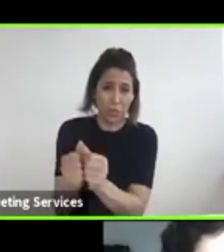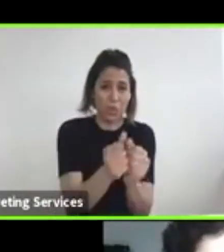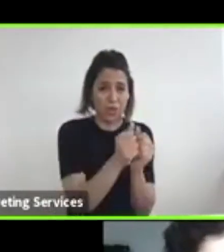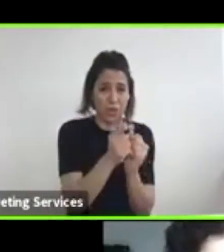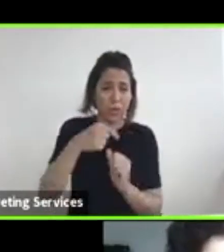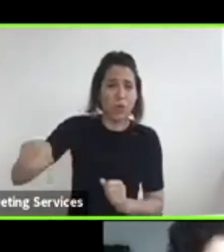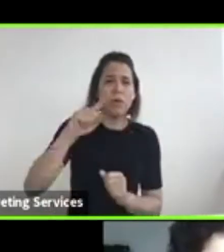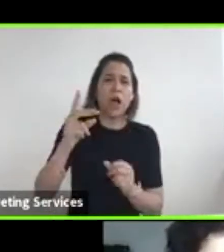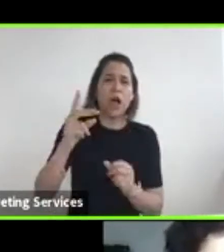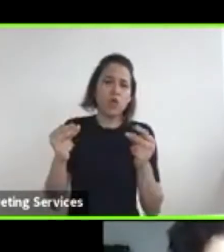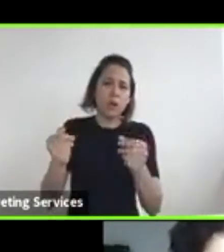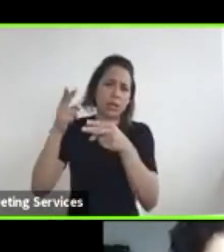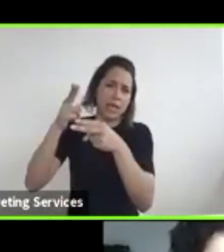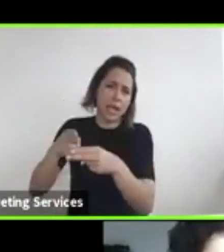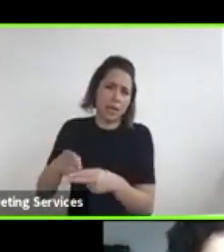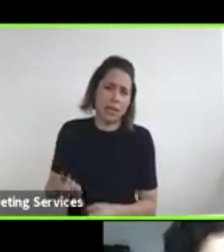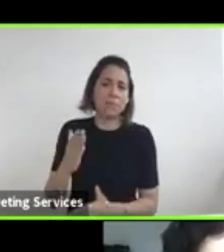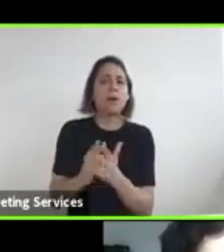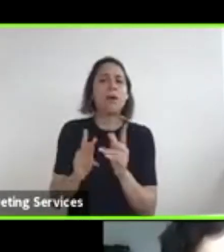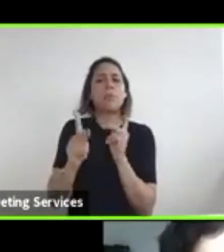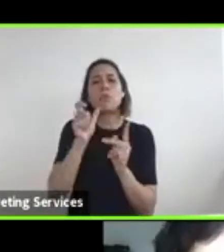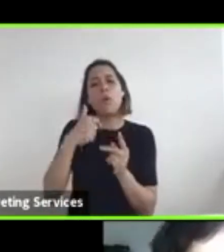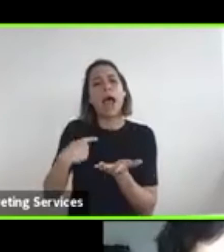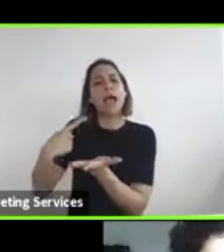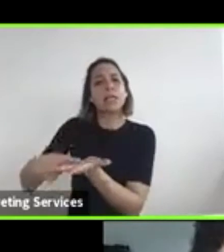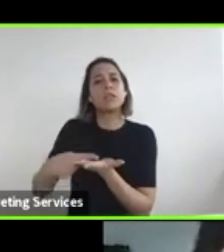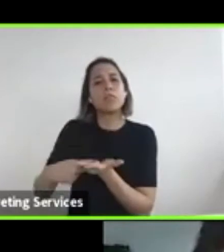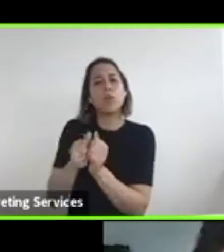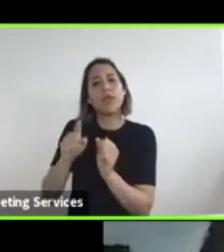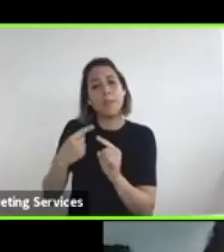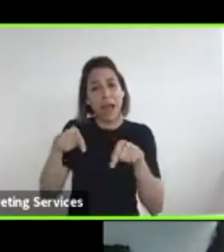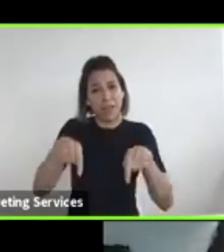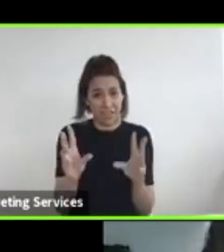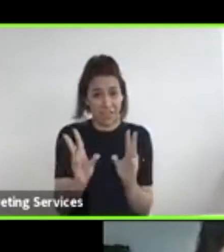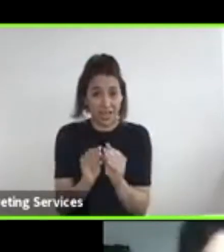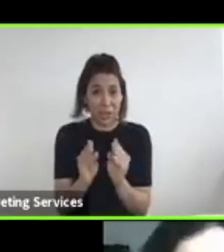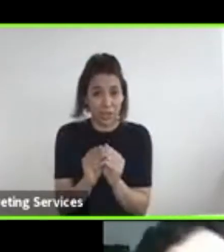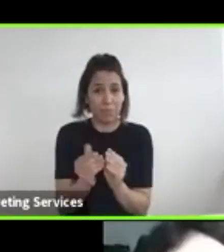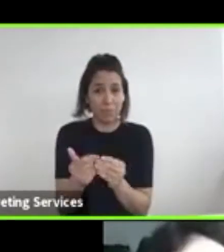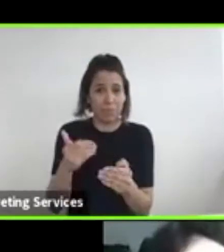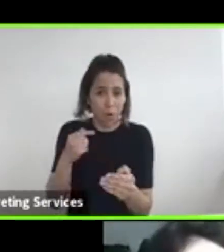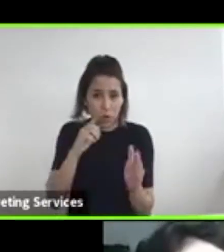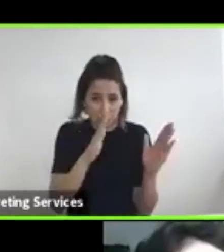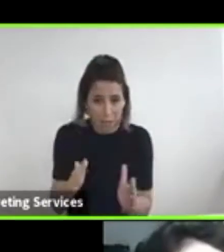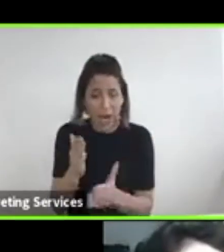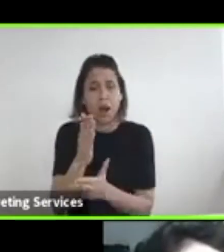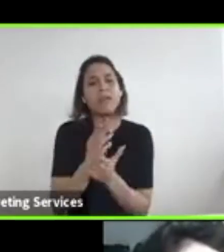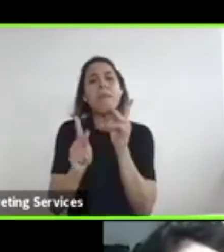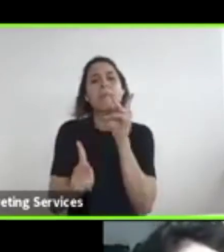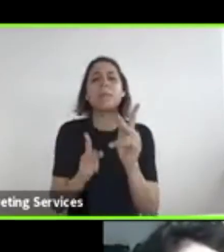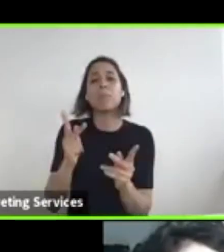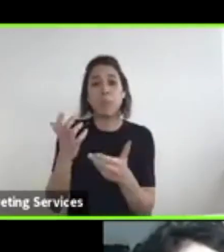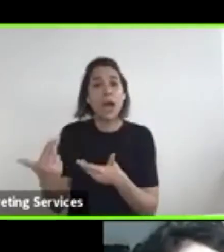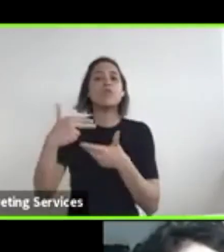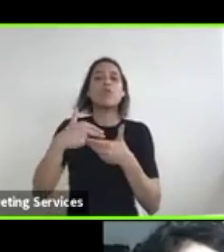QUICKLY, WHO I HAD SPOKE WITH ABOUT THIS SESSION, AND SOME OF WHOM WANTED TO BE HERE BUT THEN COULDN'T FOR DIFFERENT AND CLEAR